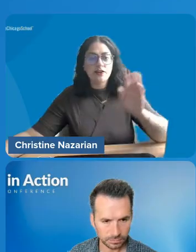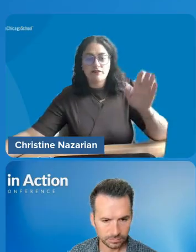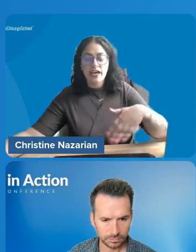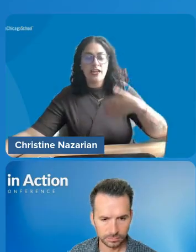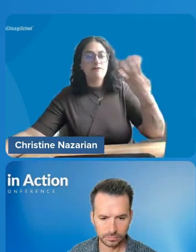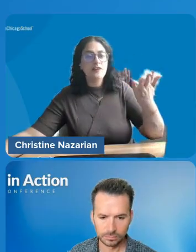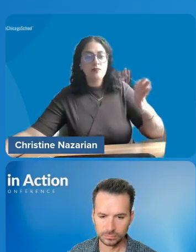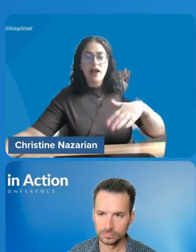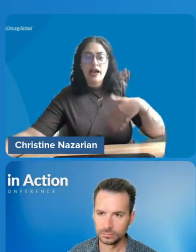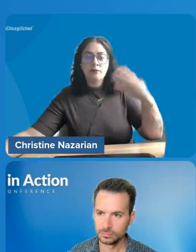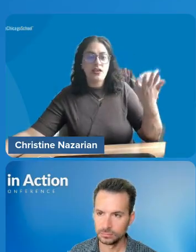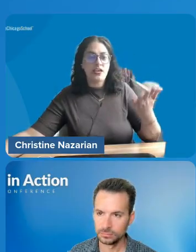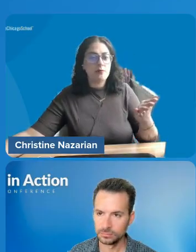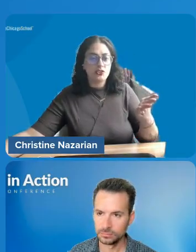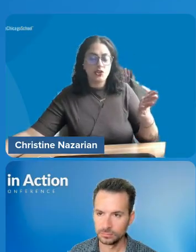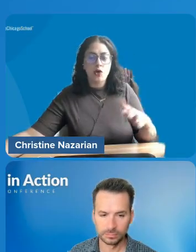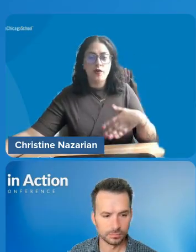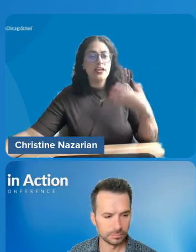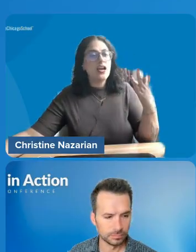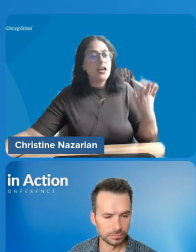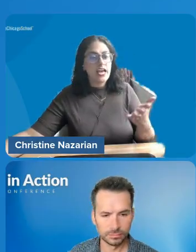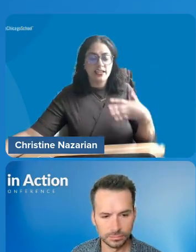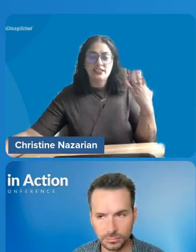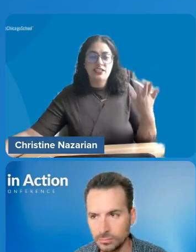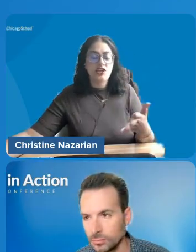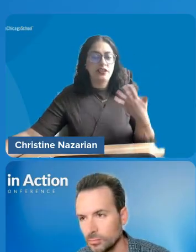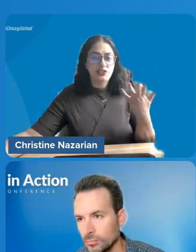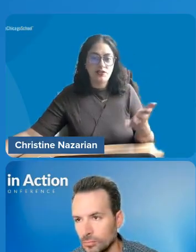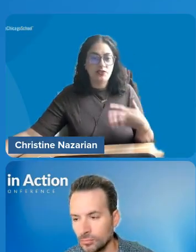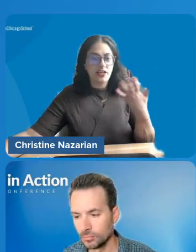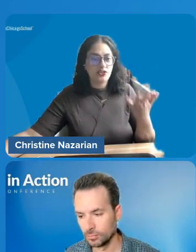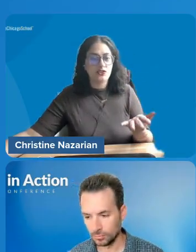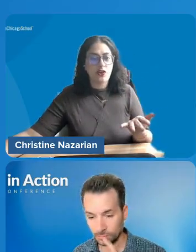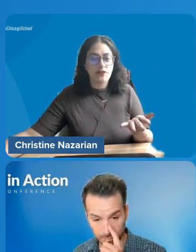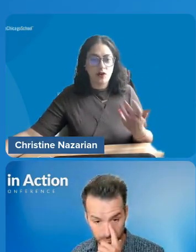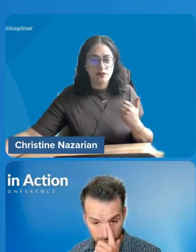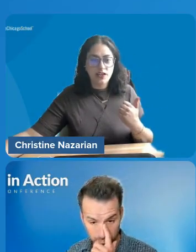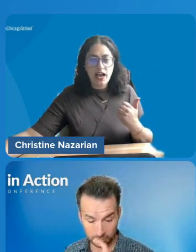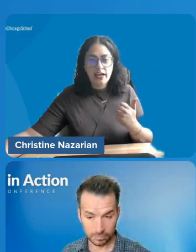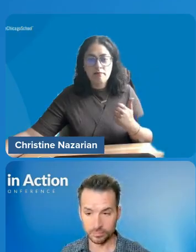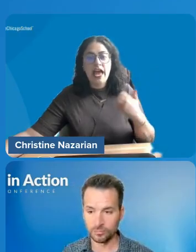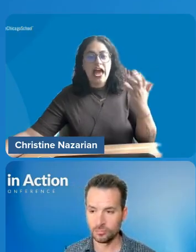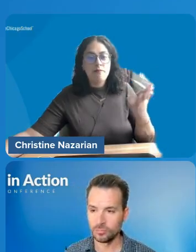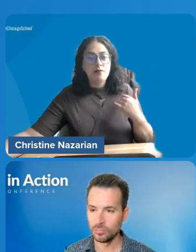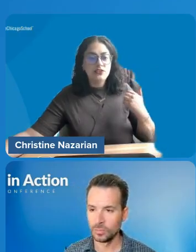of getting feedback, being able to go in and continuing to do sessions on their own time and building